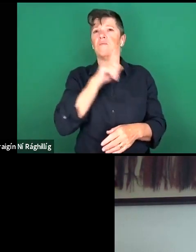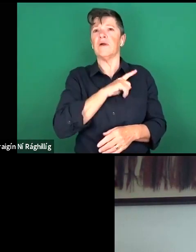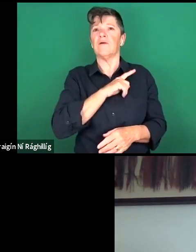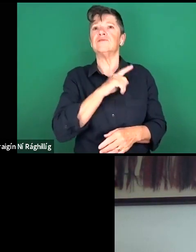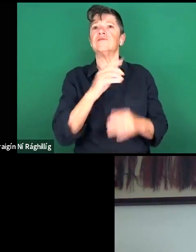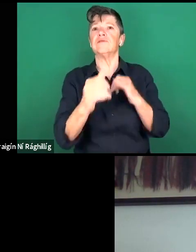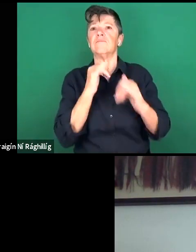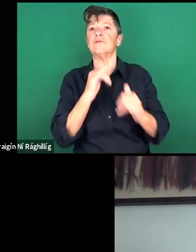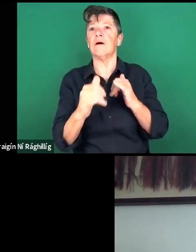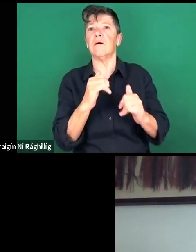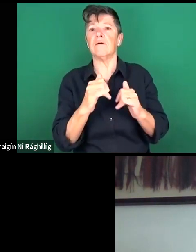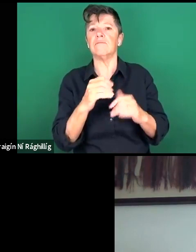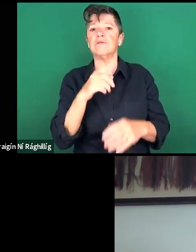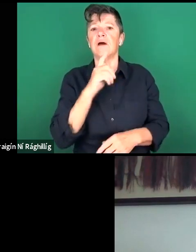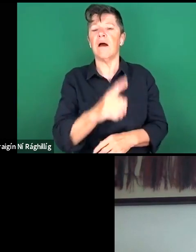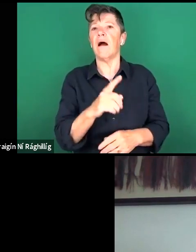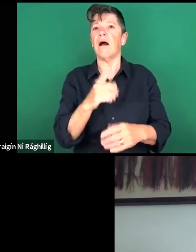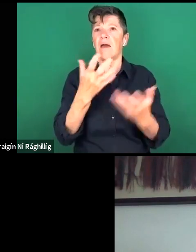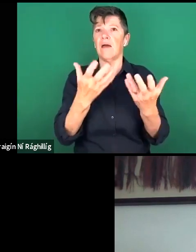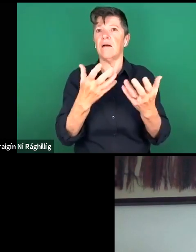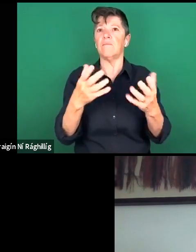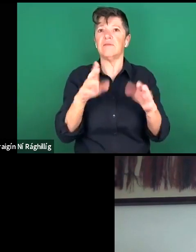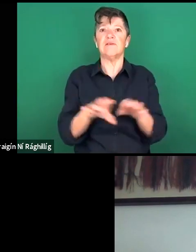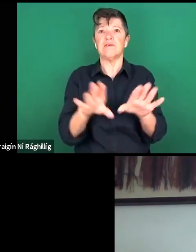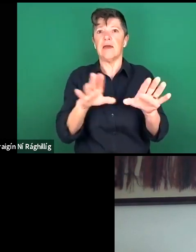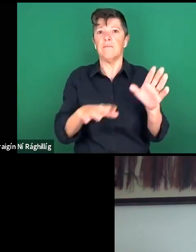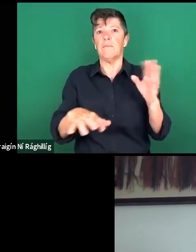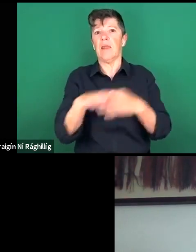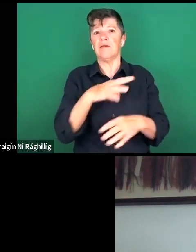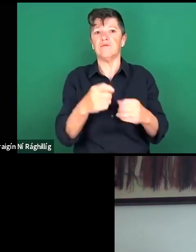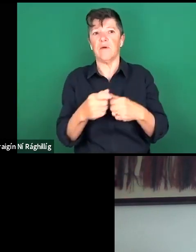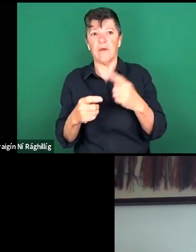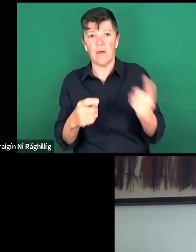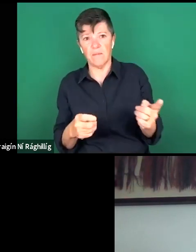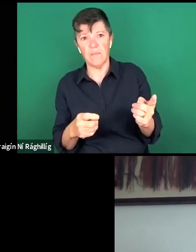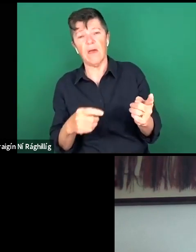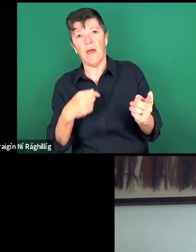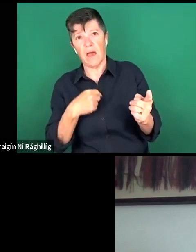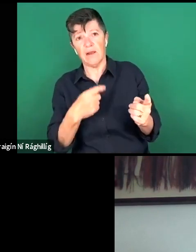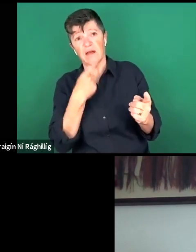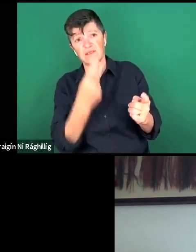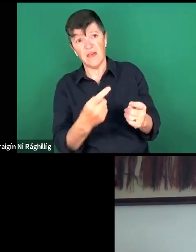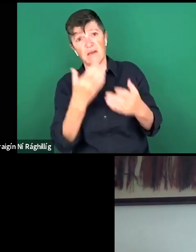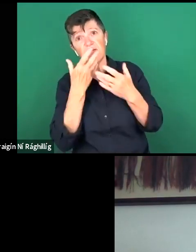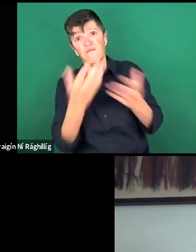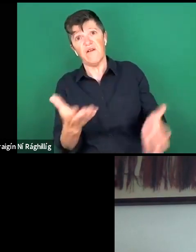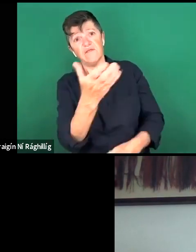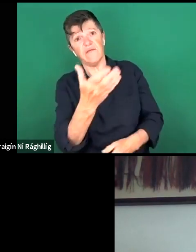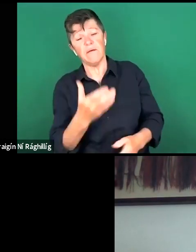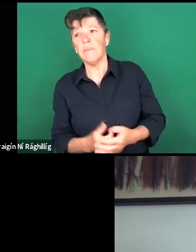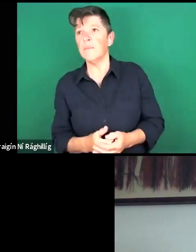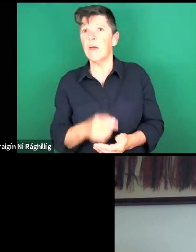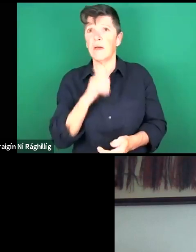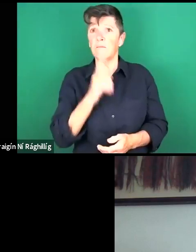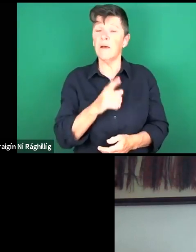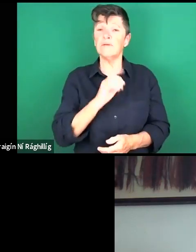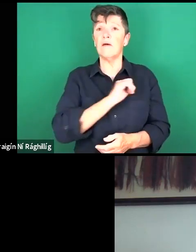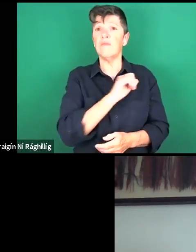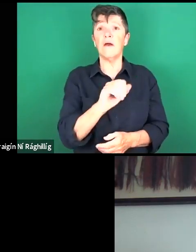reparatory post colonial perspective with the capitalist mode of production.